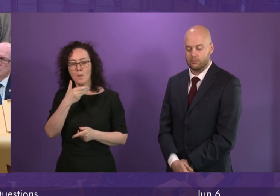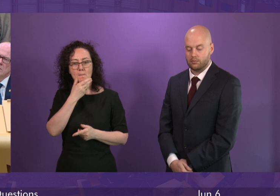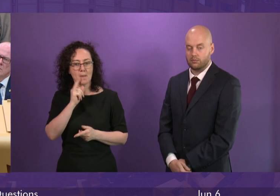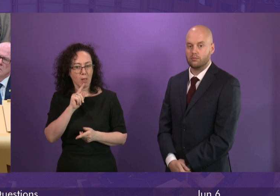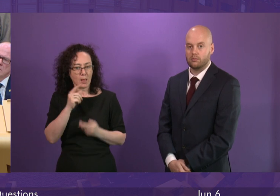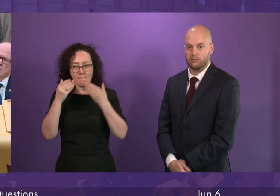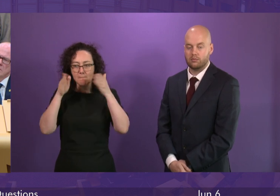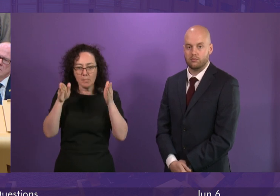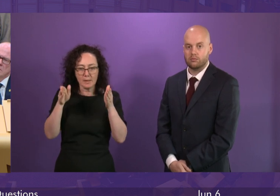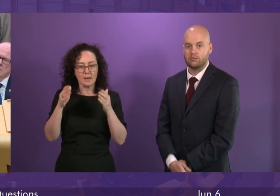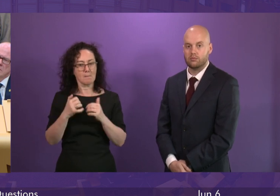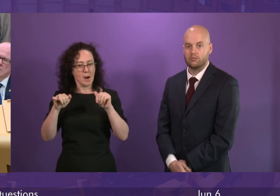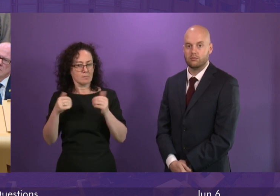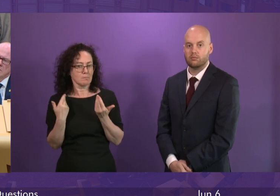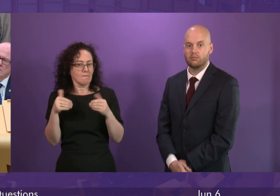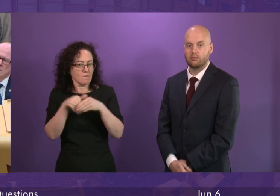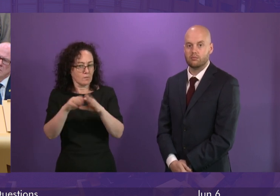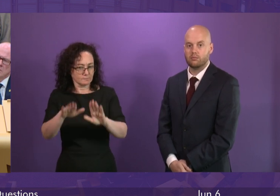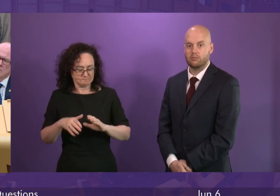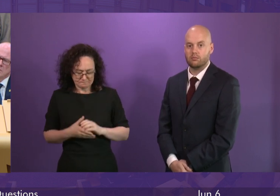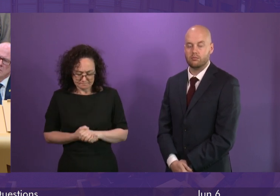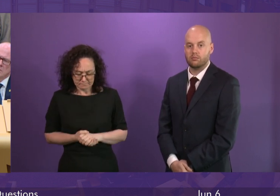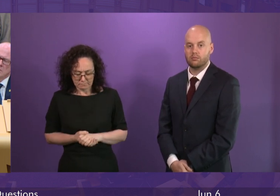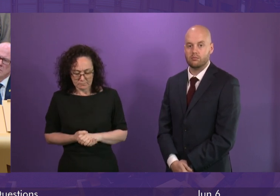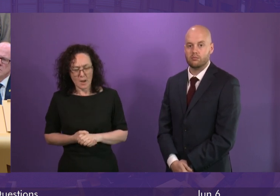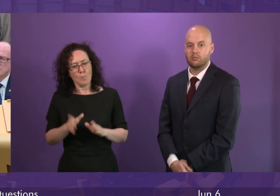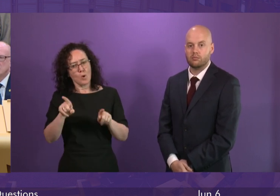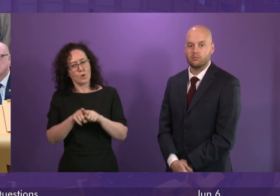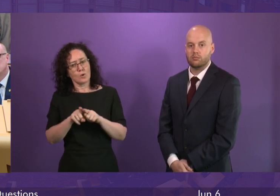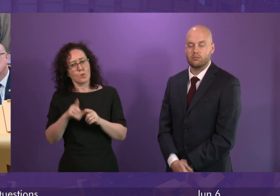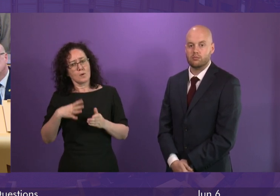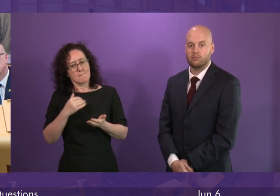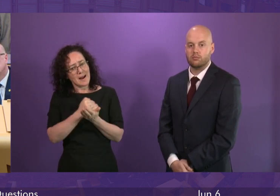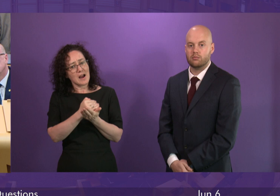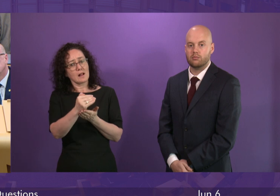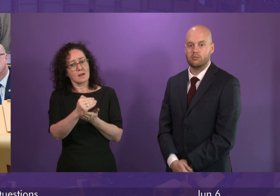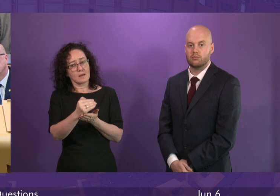and of Parliament. I make clear to Mr Findlay that the Scottish Government believes that